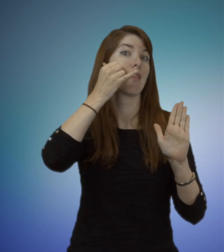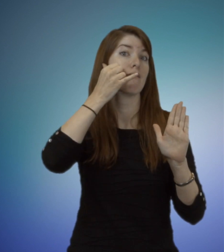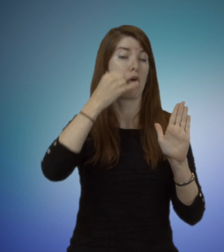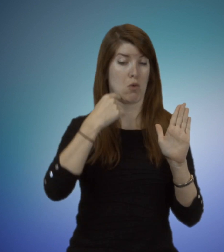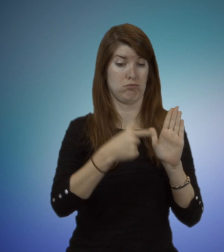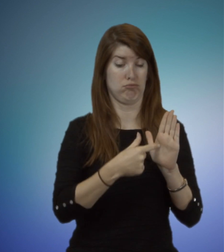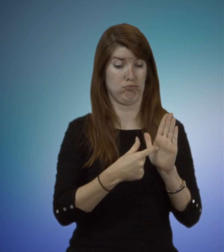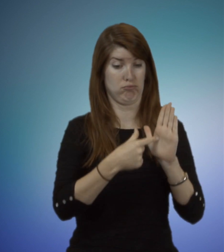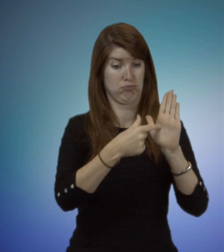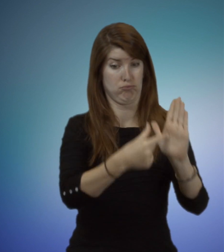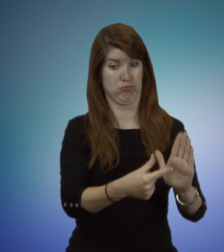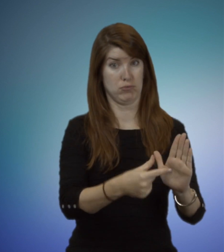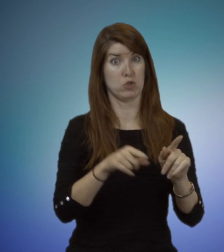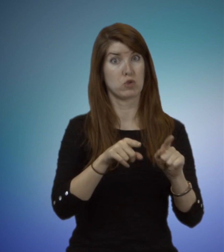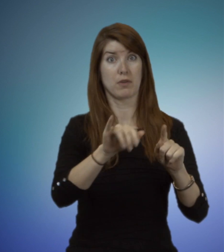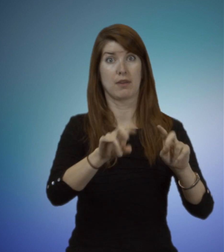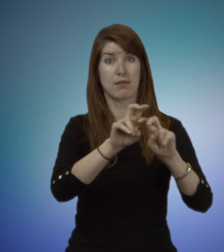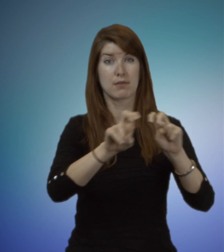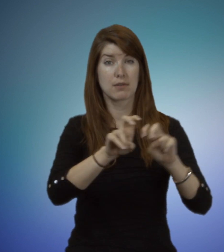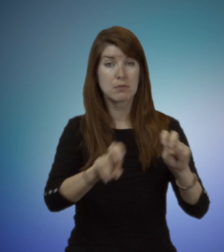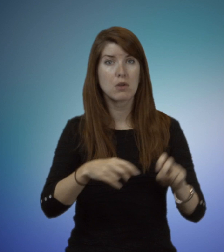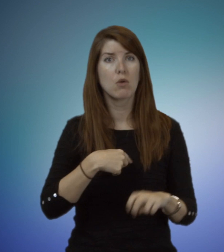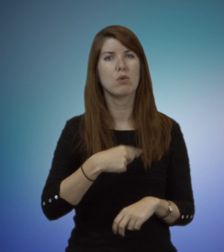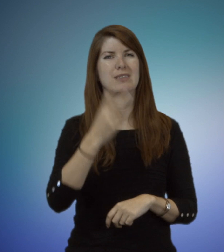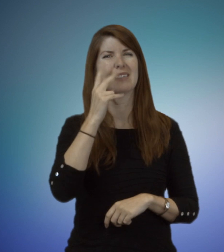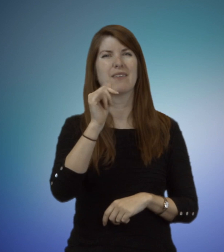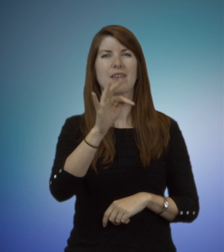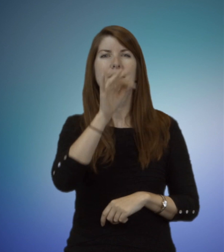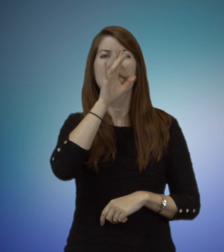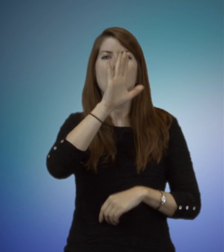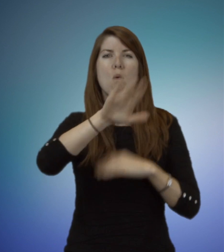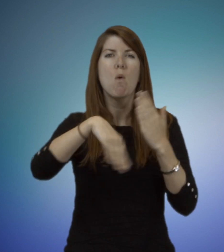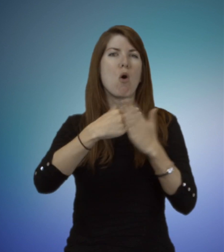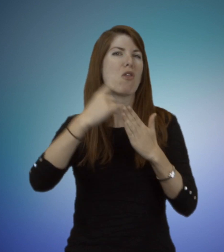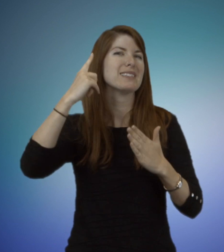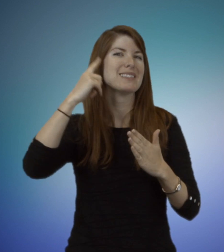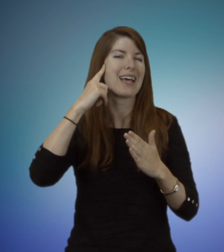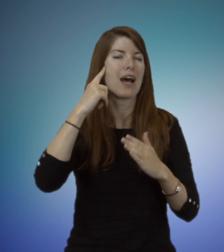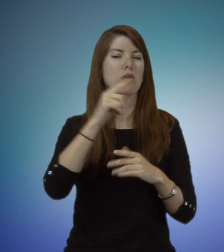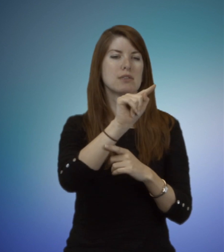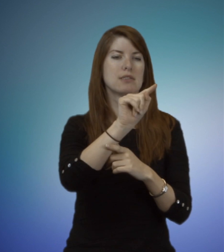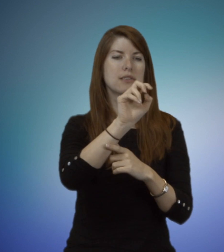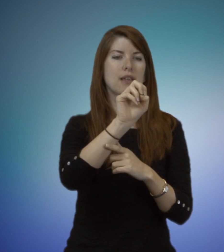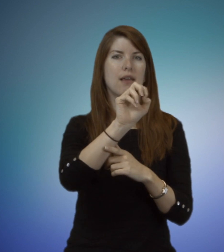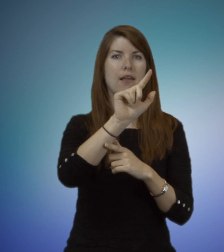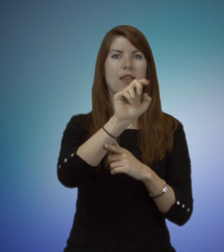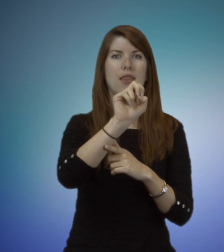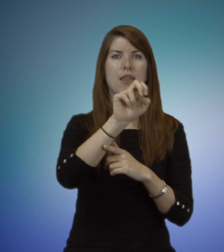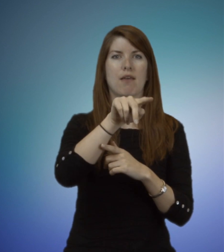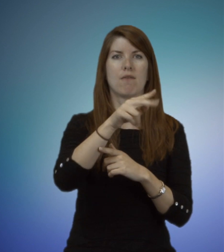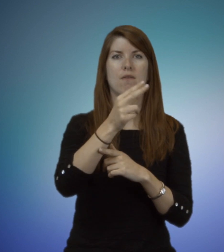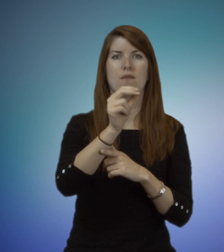of the sounds in that word, telephone. You're not assessing whether the child can identify that picture and we're not assessing